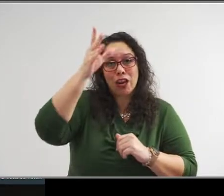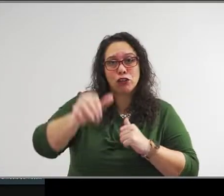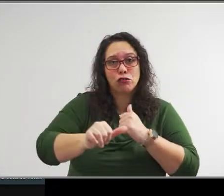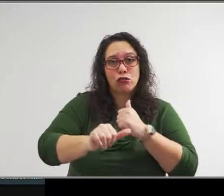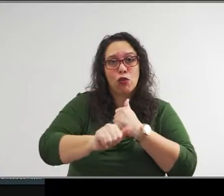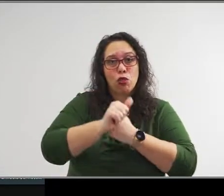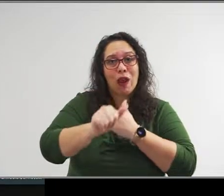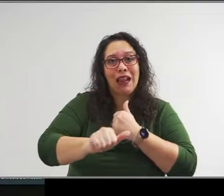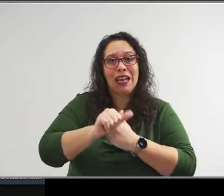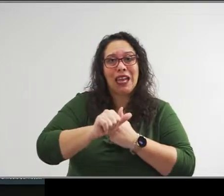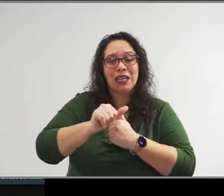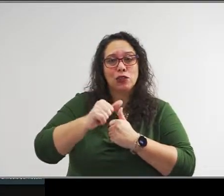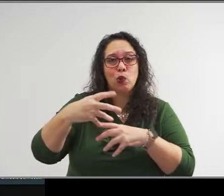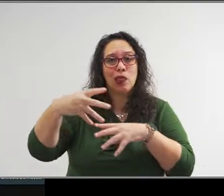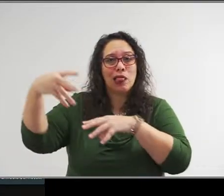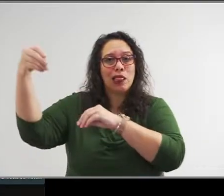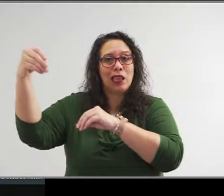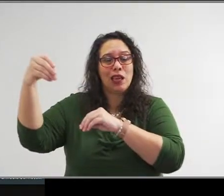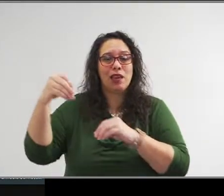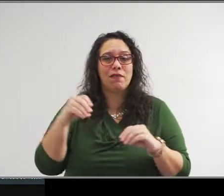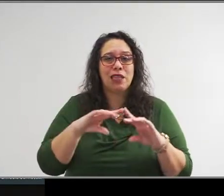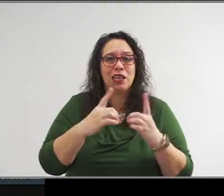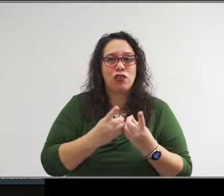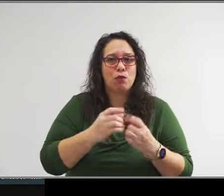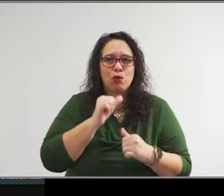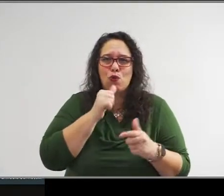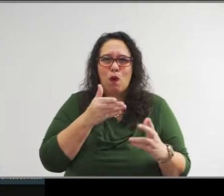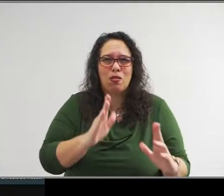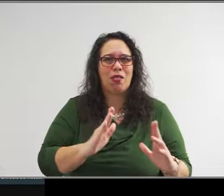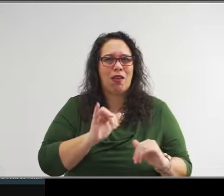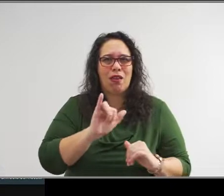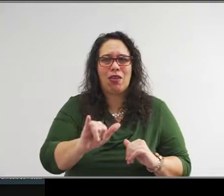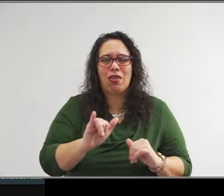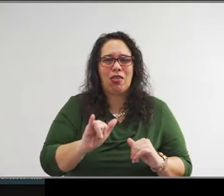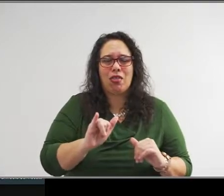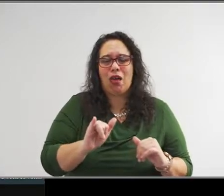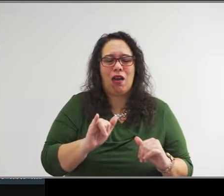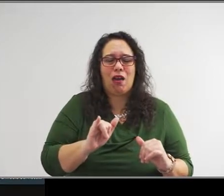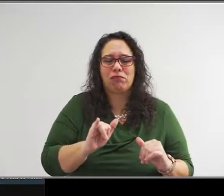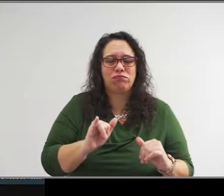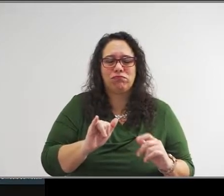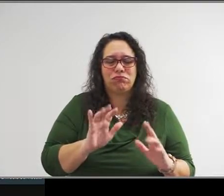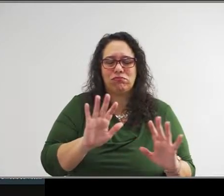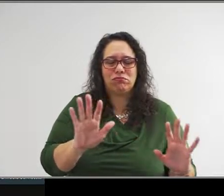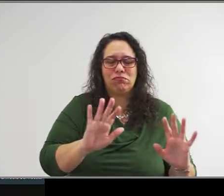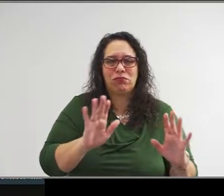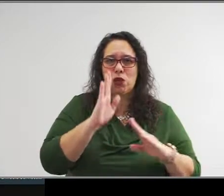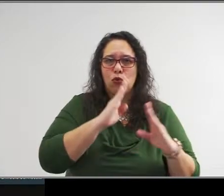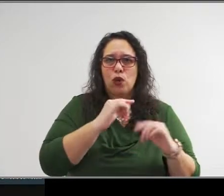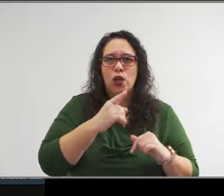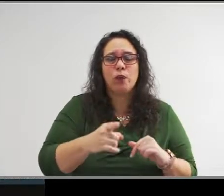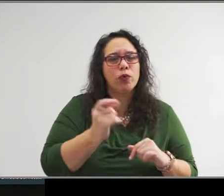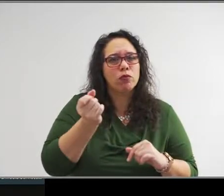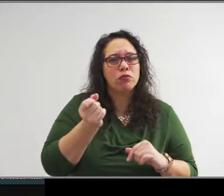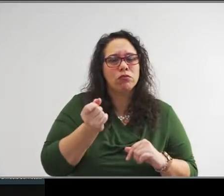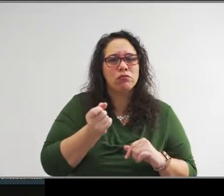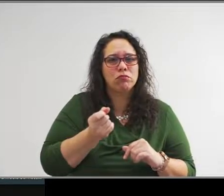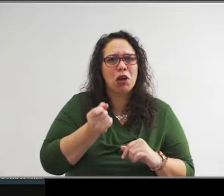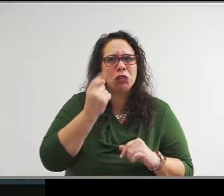thank them for being part of this great district and you understand that they need to take this child else where to learn.